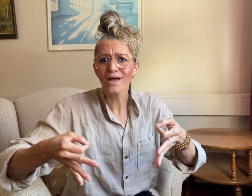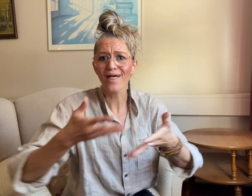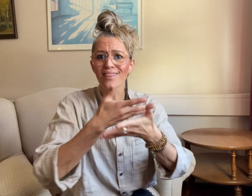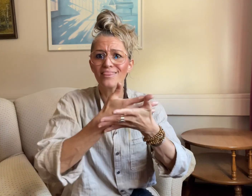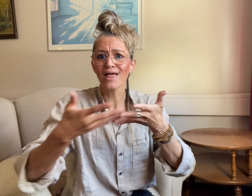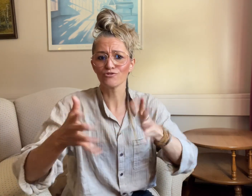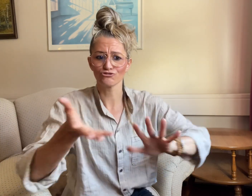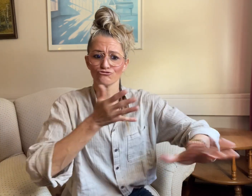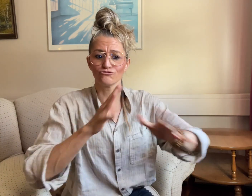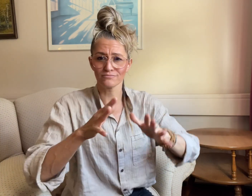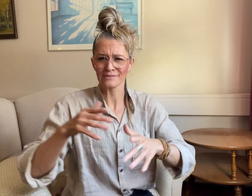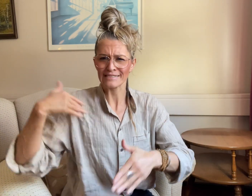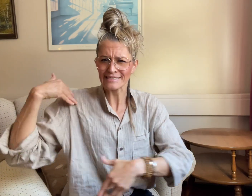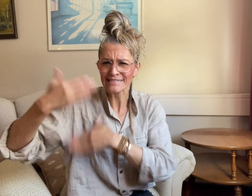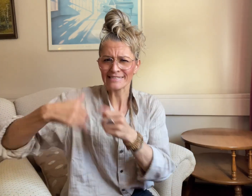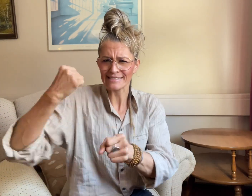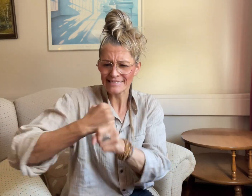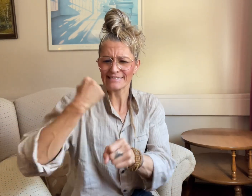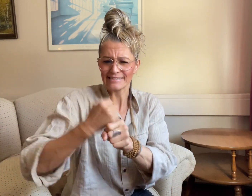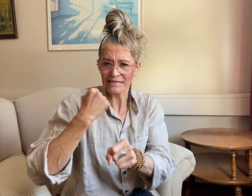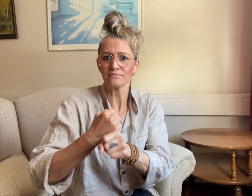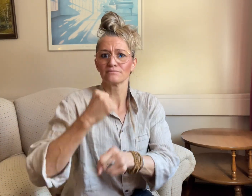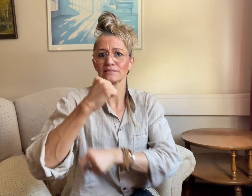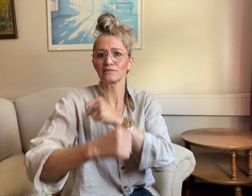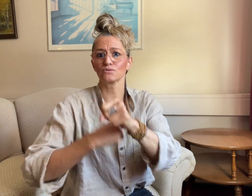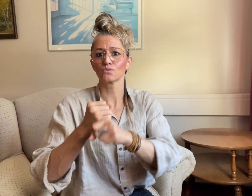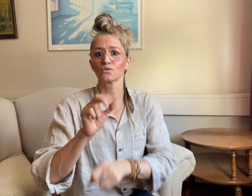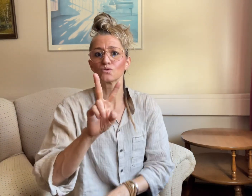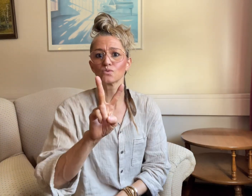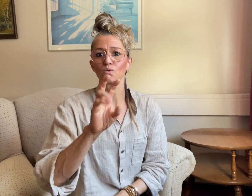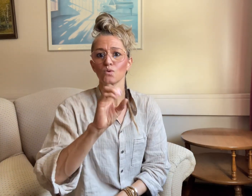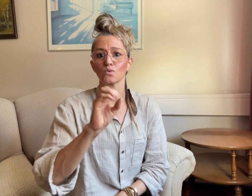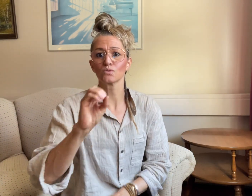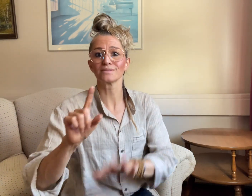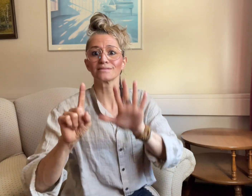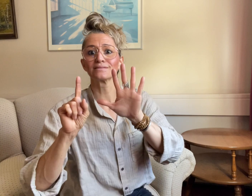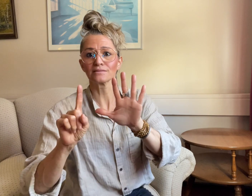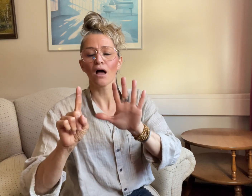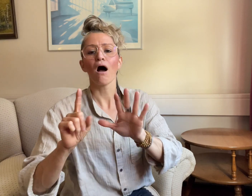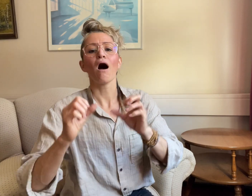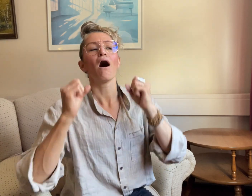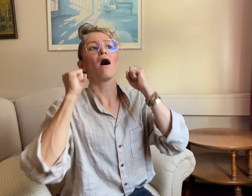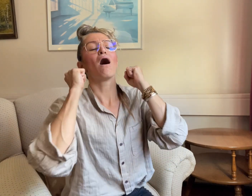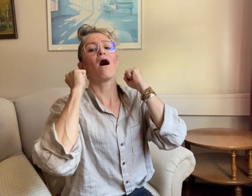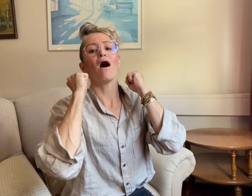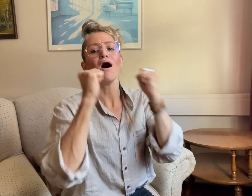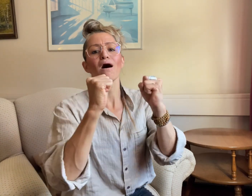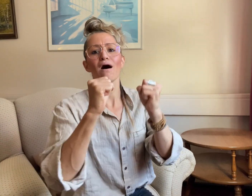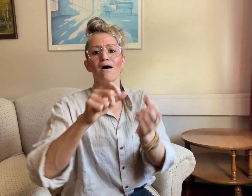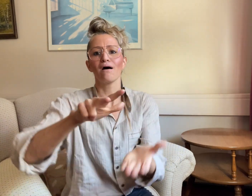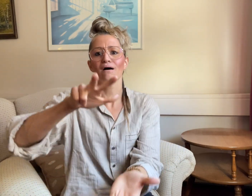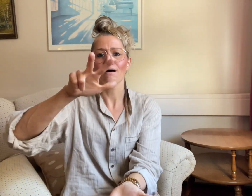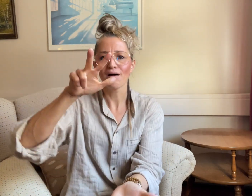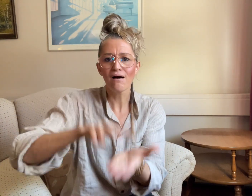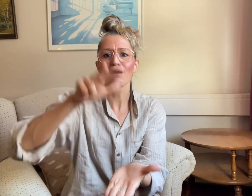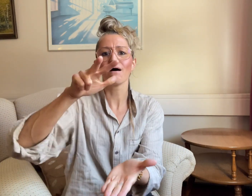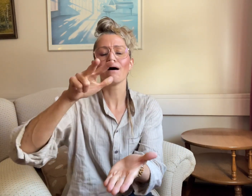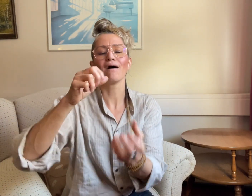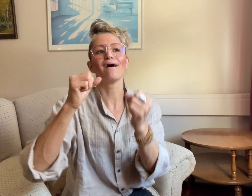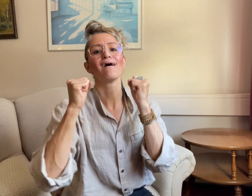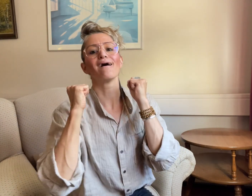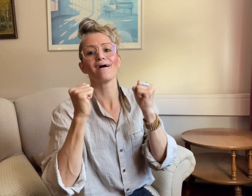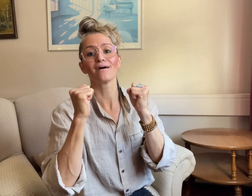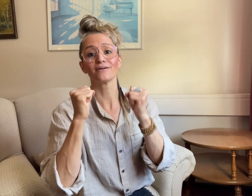becoming an official language, in 2006 it finally got